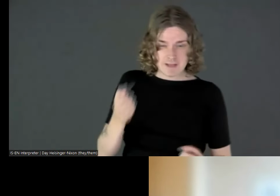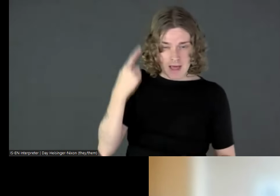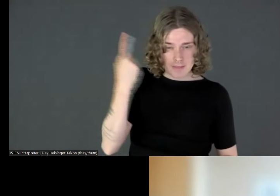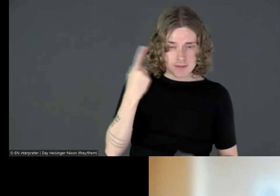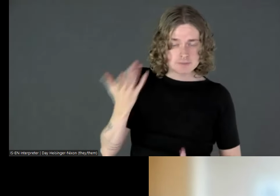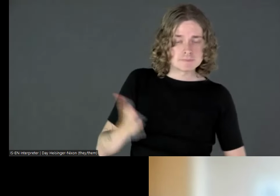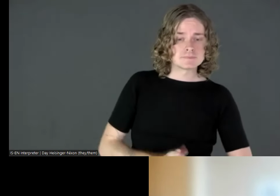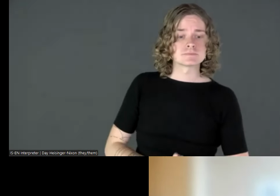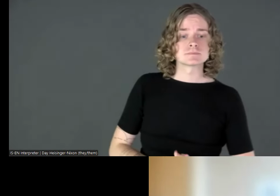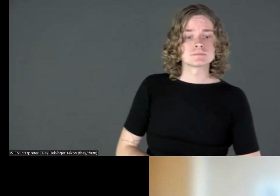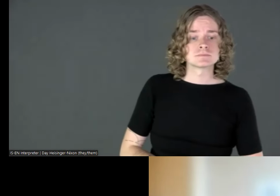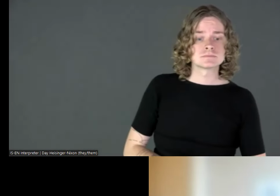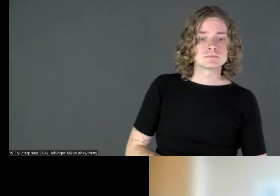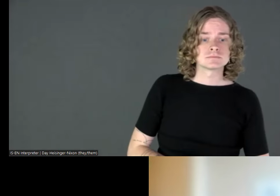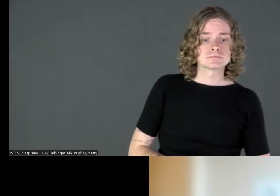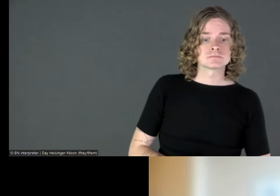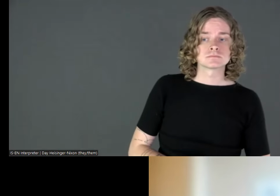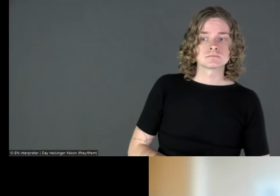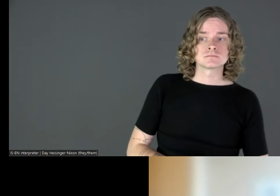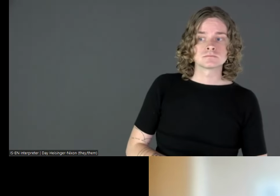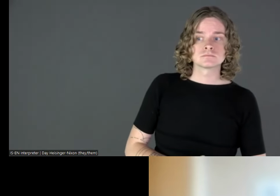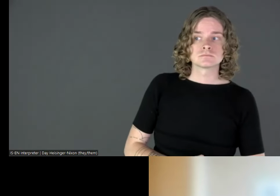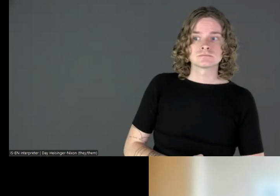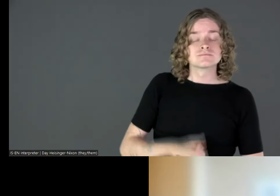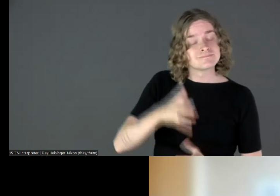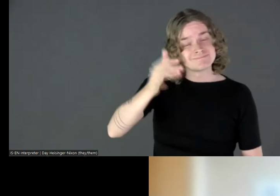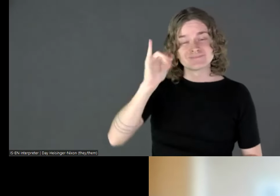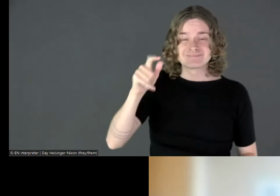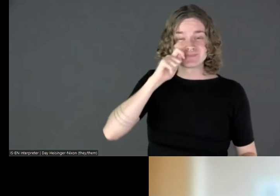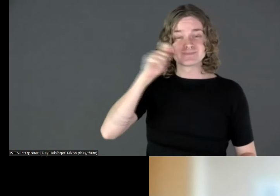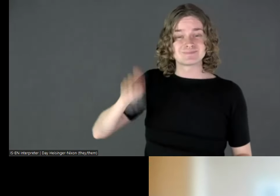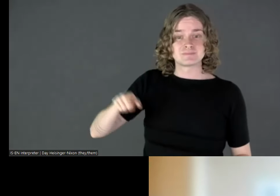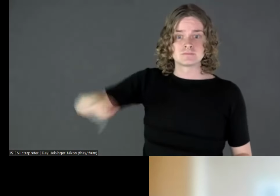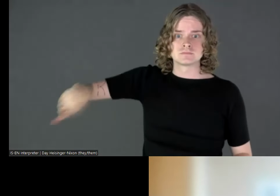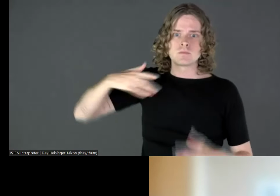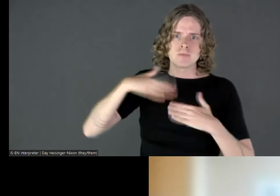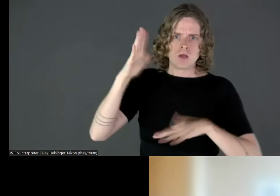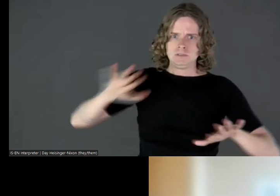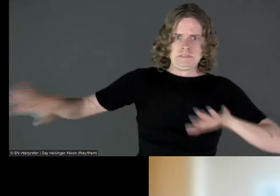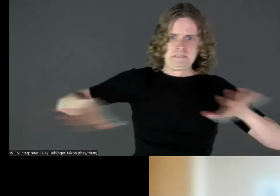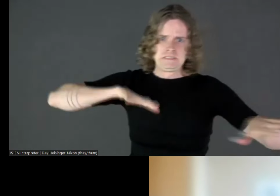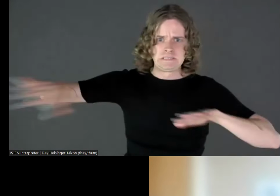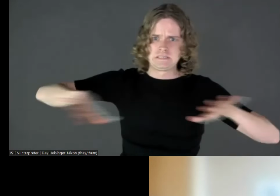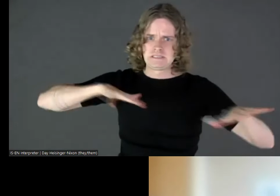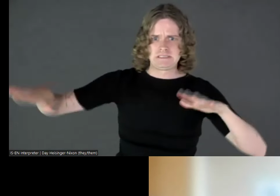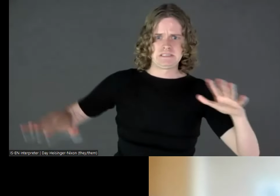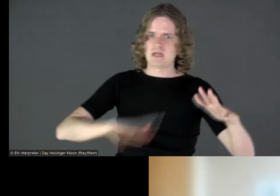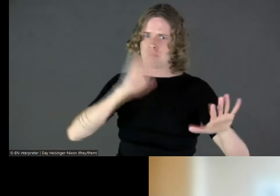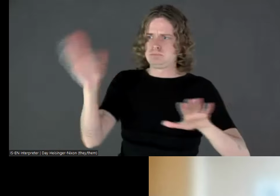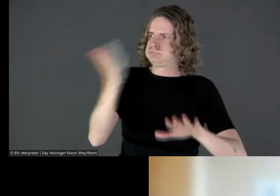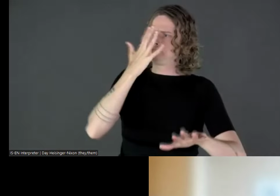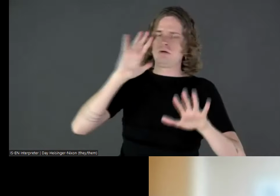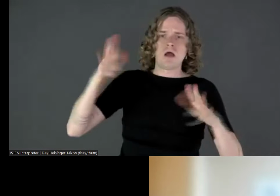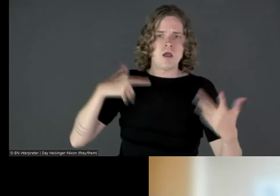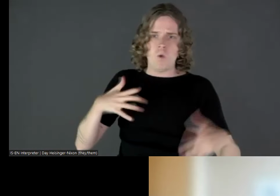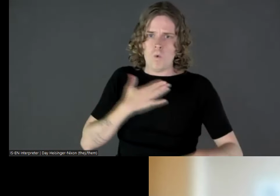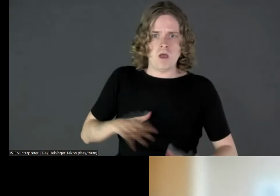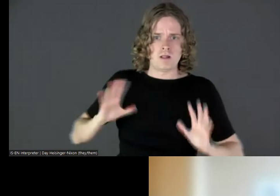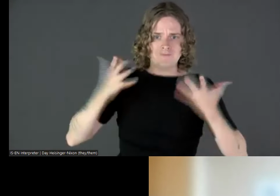in surviving instinct. So it was very difficult to see. And also for example, we had a lot of